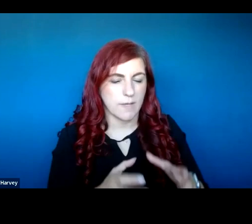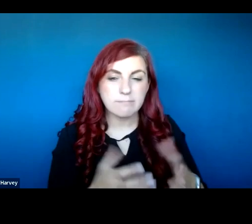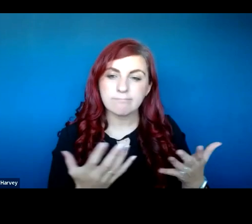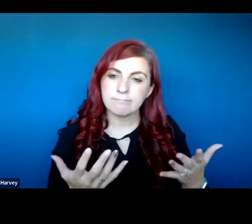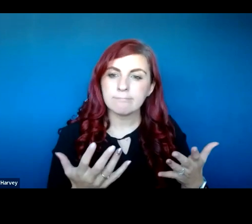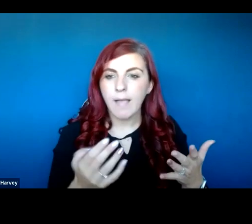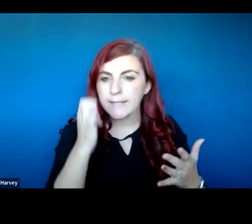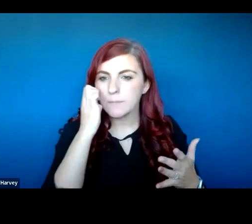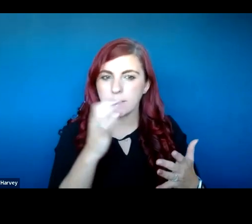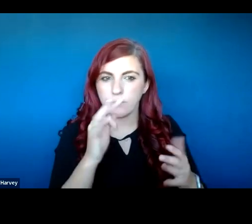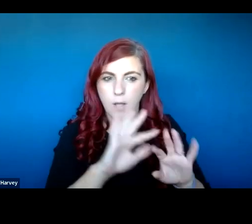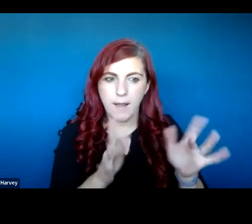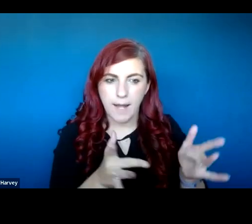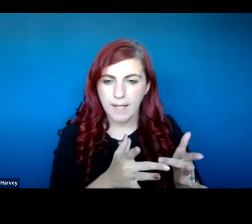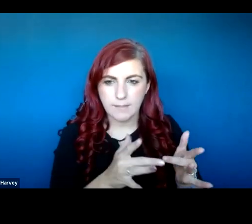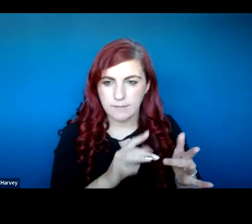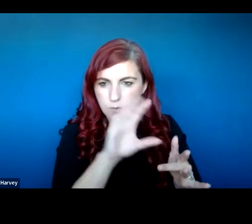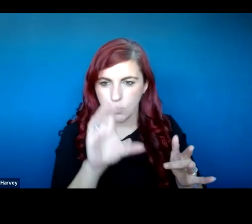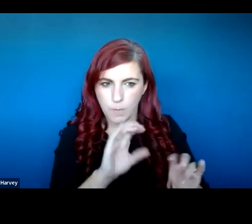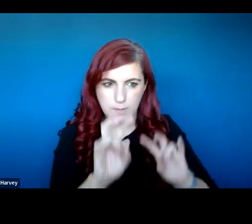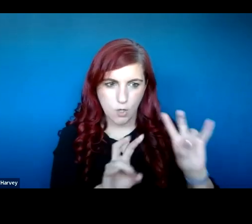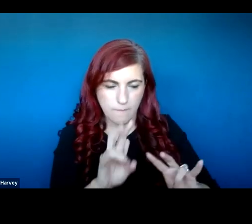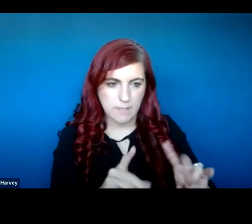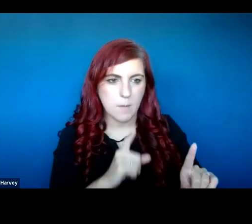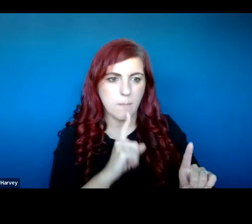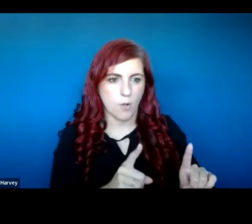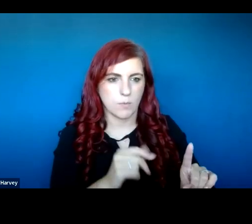online opt-in surveys, but not disabled people.